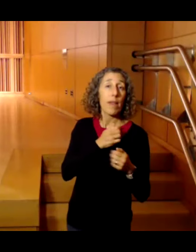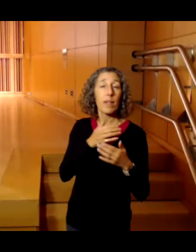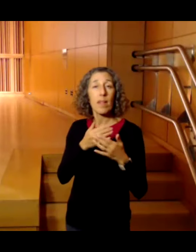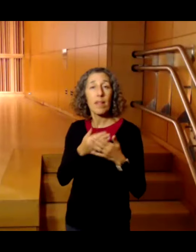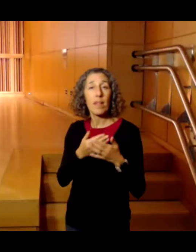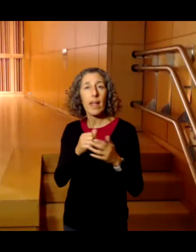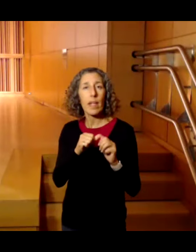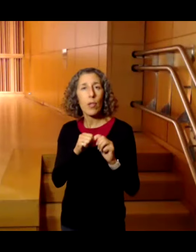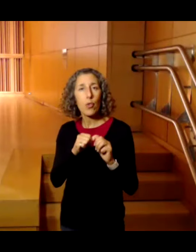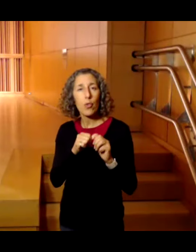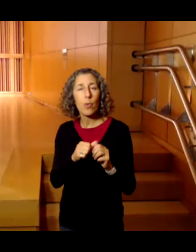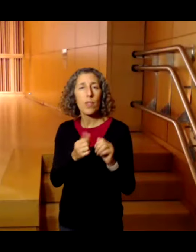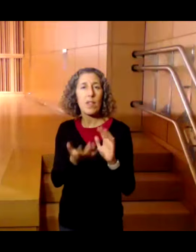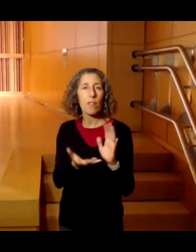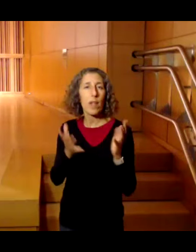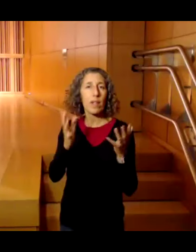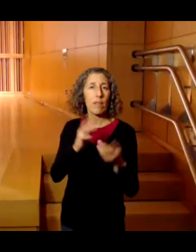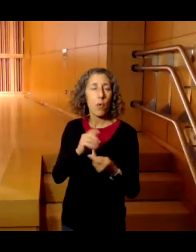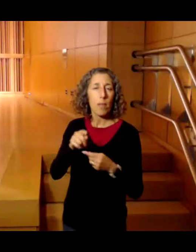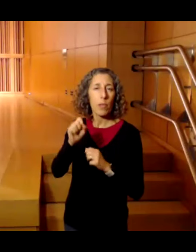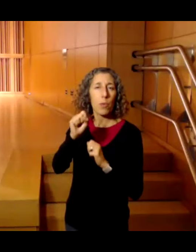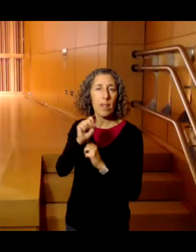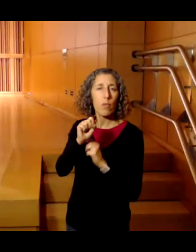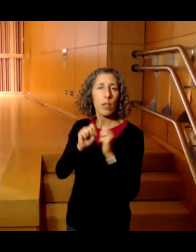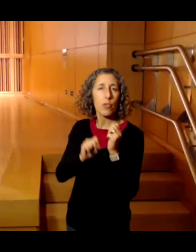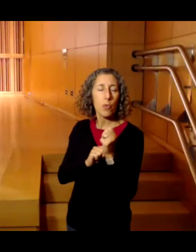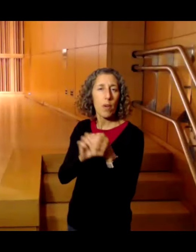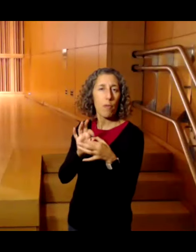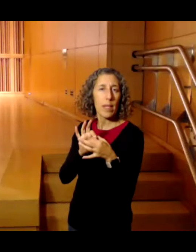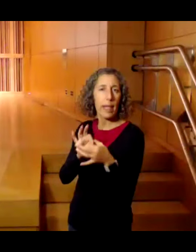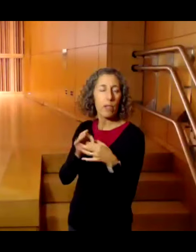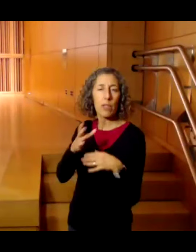structures of… relation and imagination.